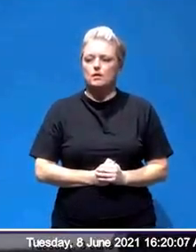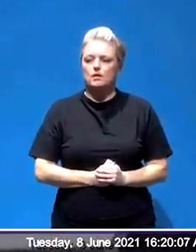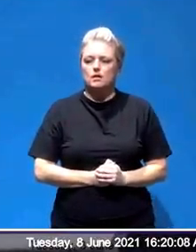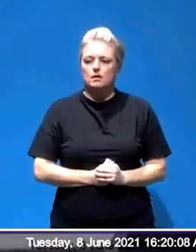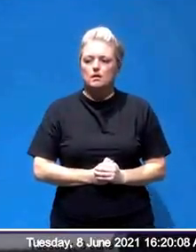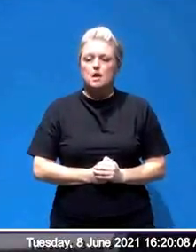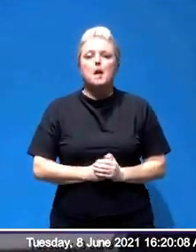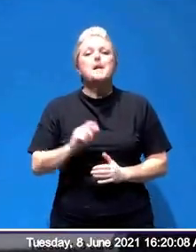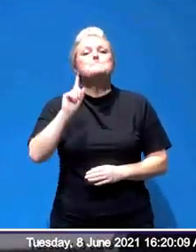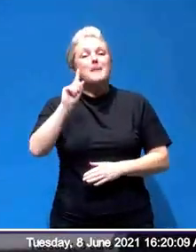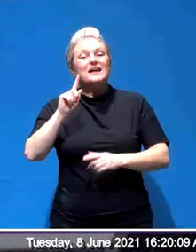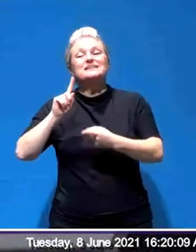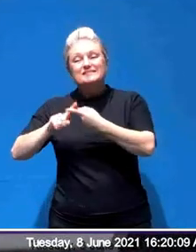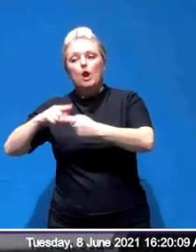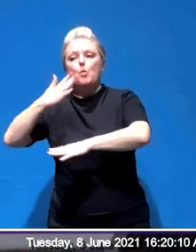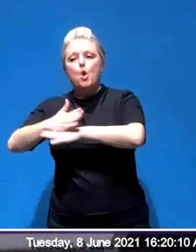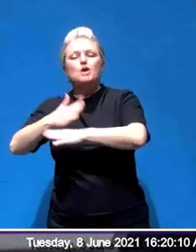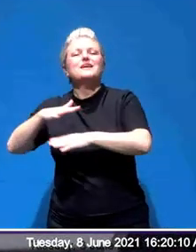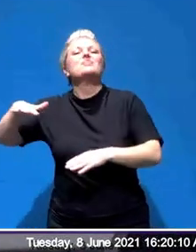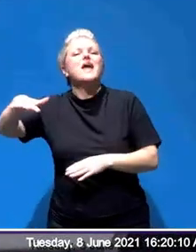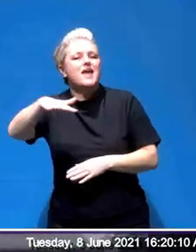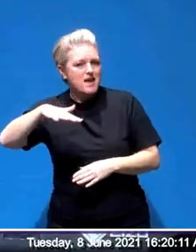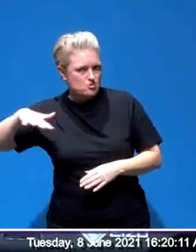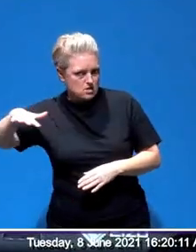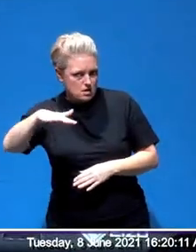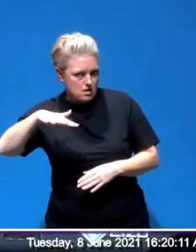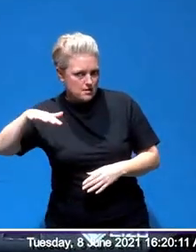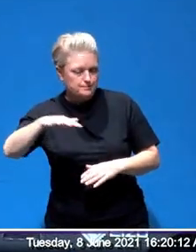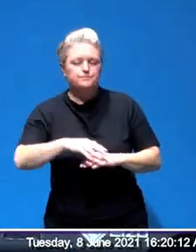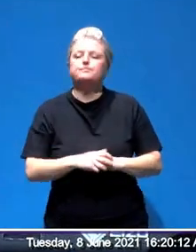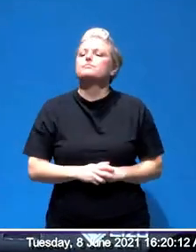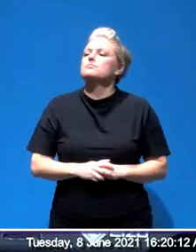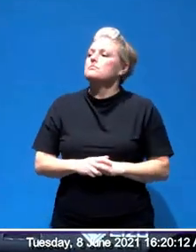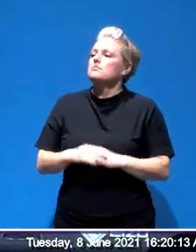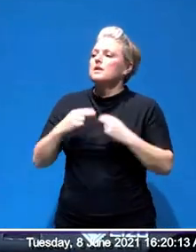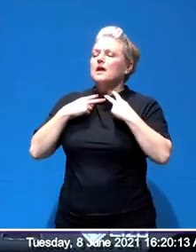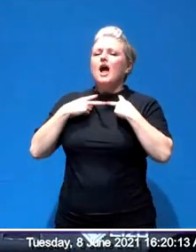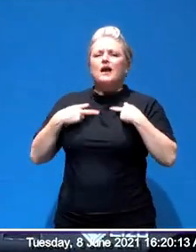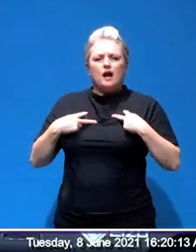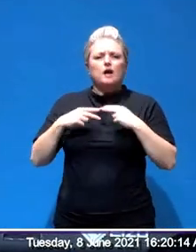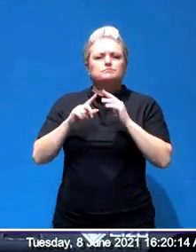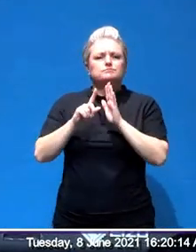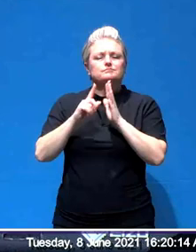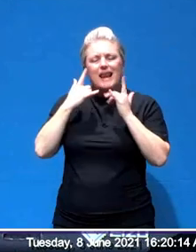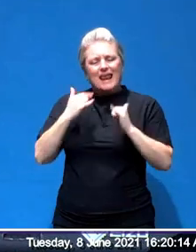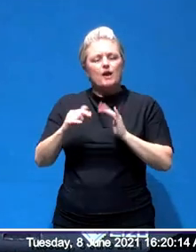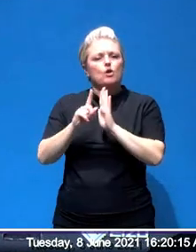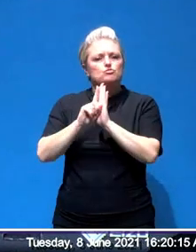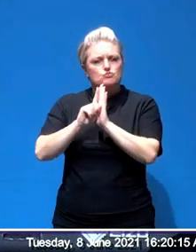that makes sense. Certainly. Just going back one step to paragraph 89, you will see from that paragraph